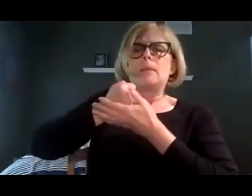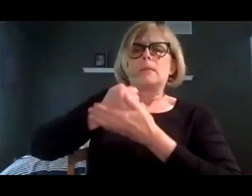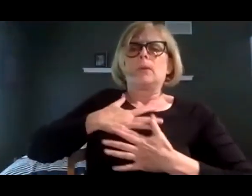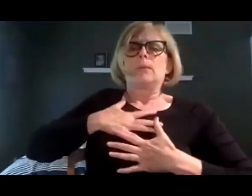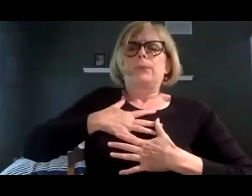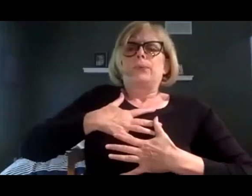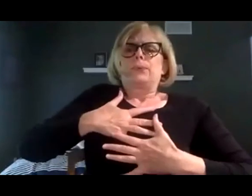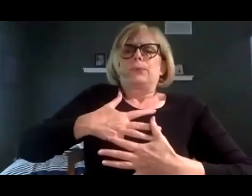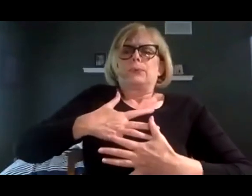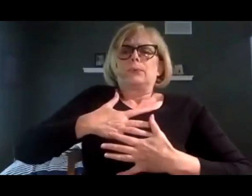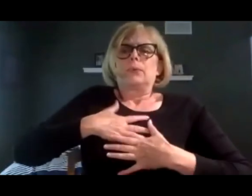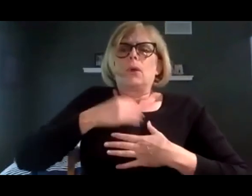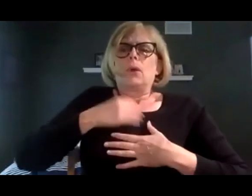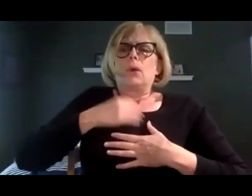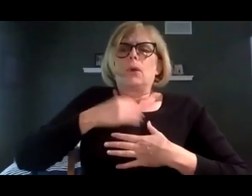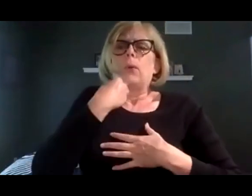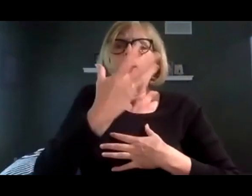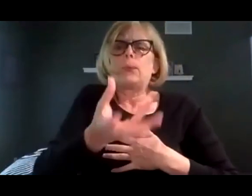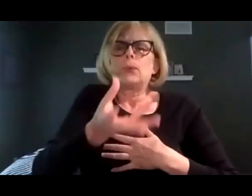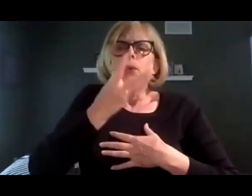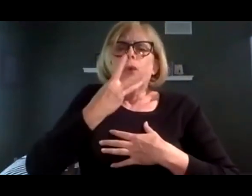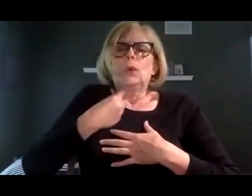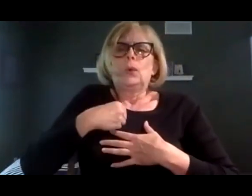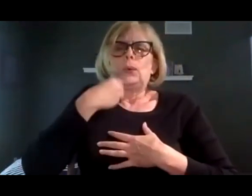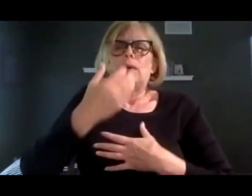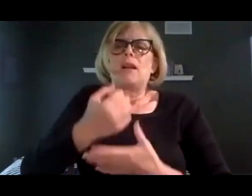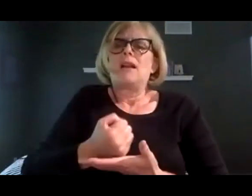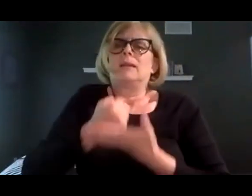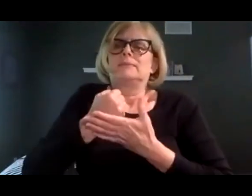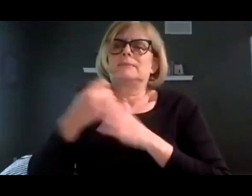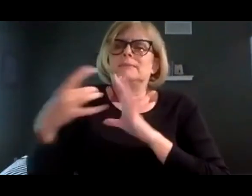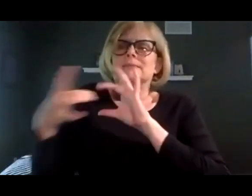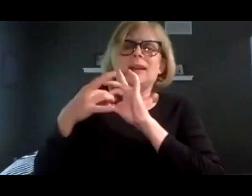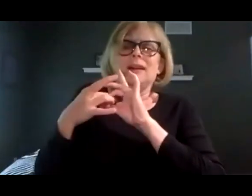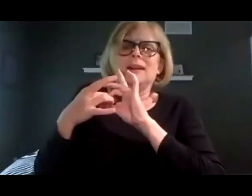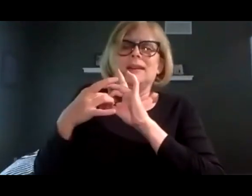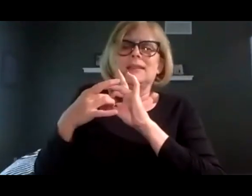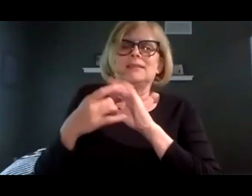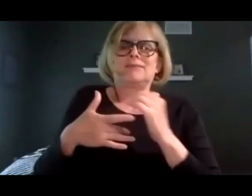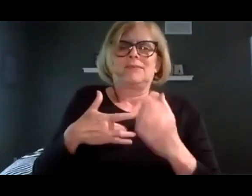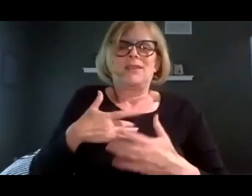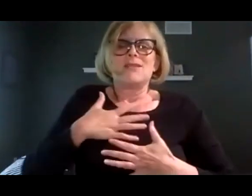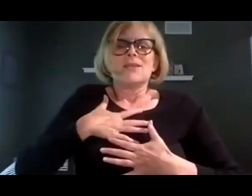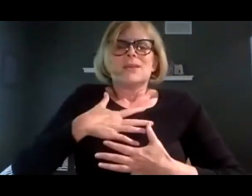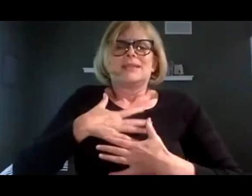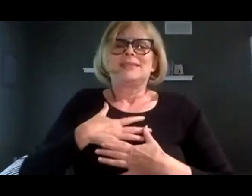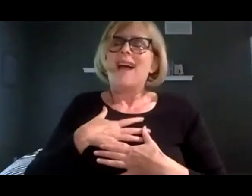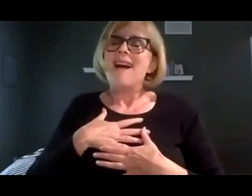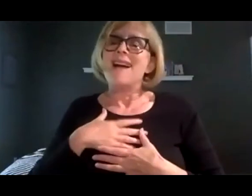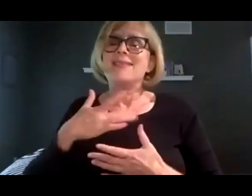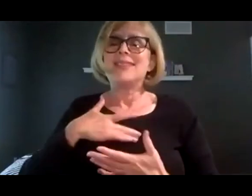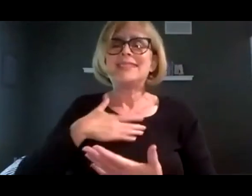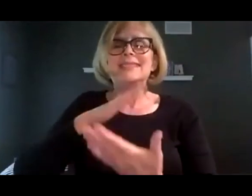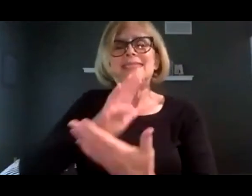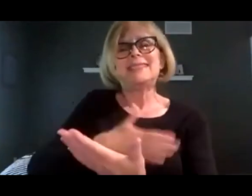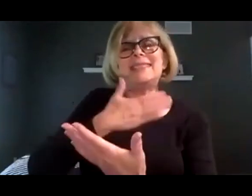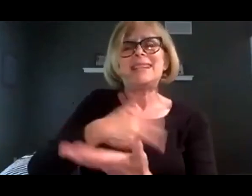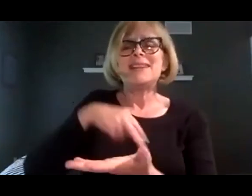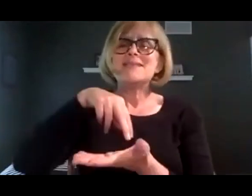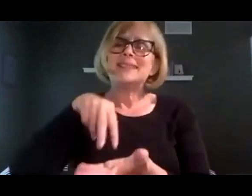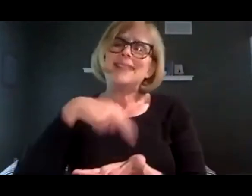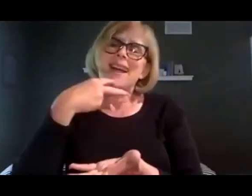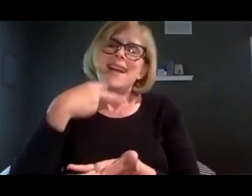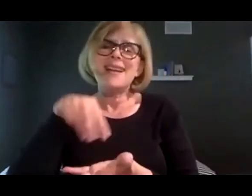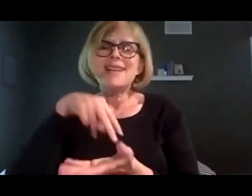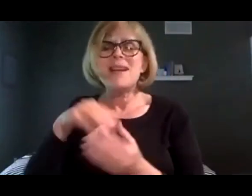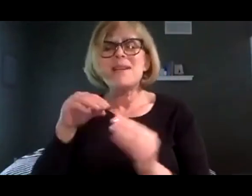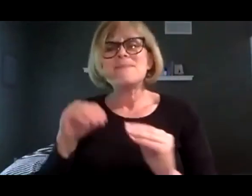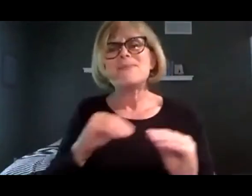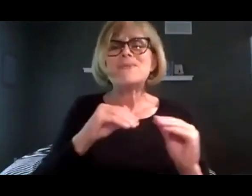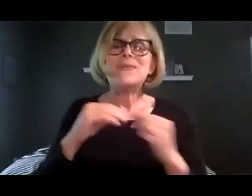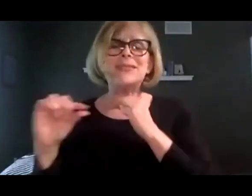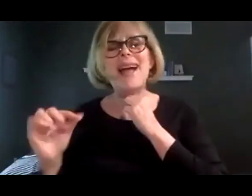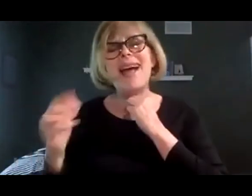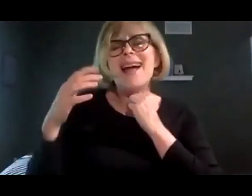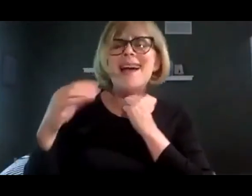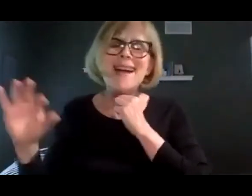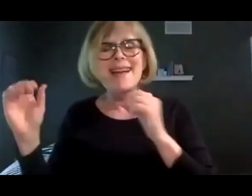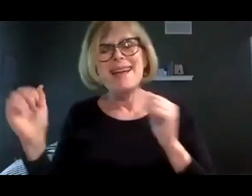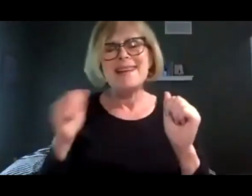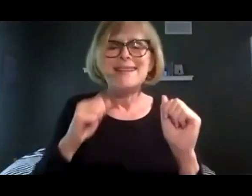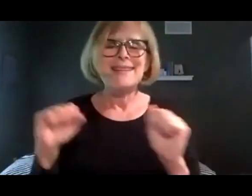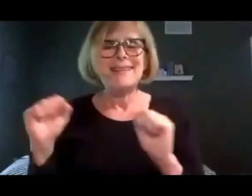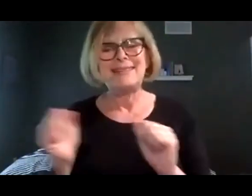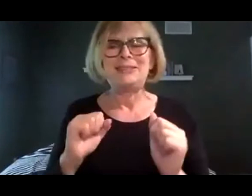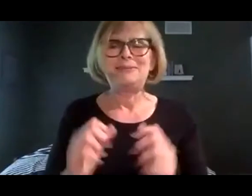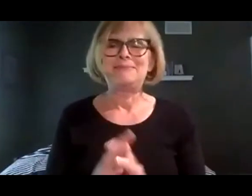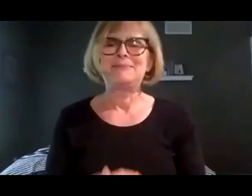The trach is in my neck and acts like a nose, and the vent helps my lungs with the air it blows.